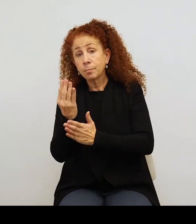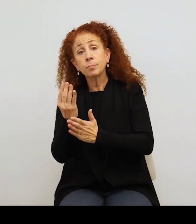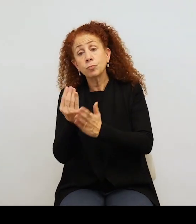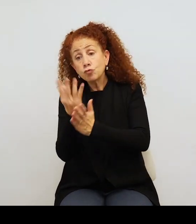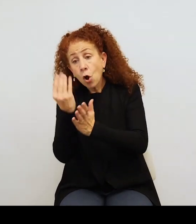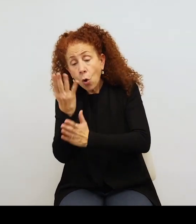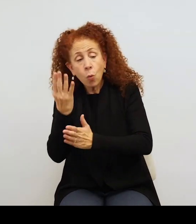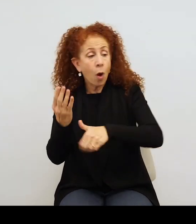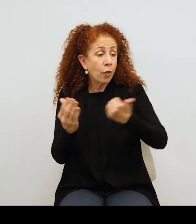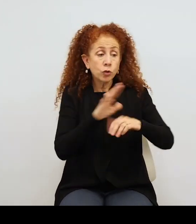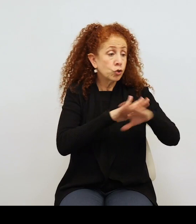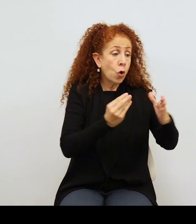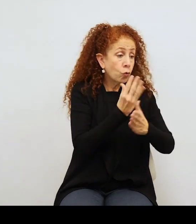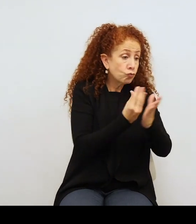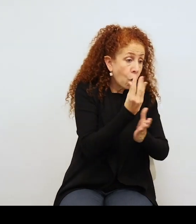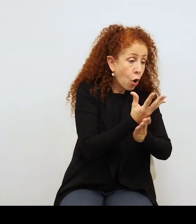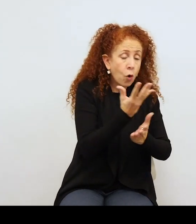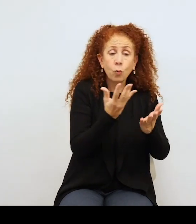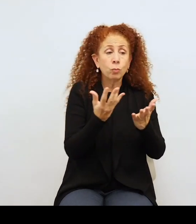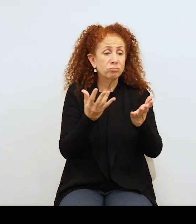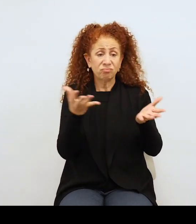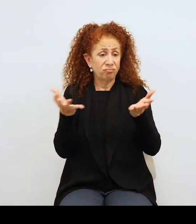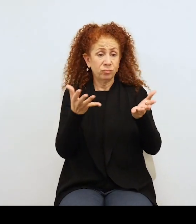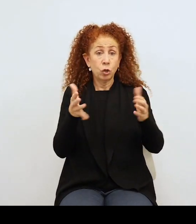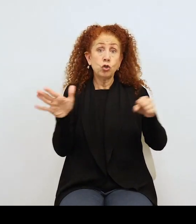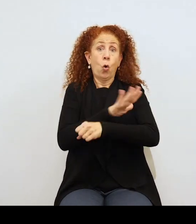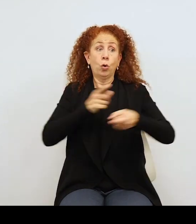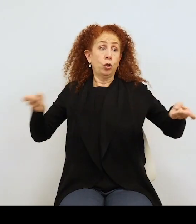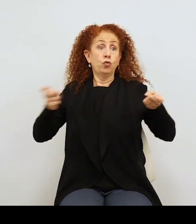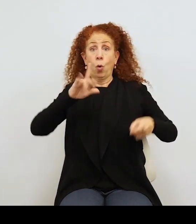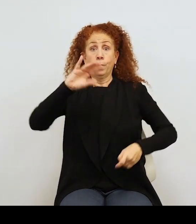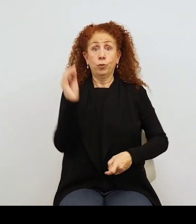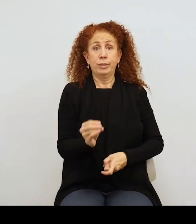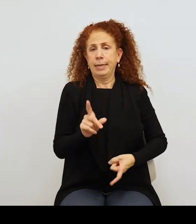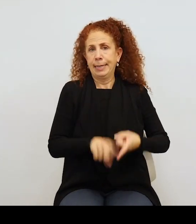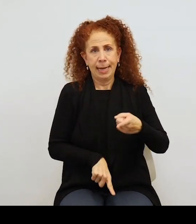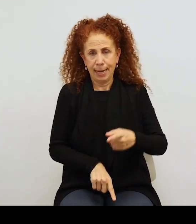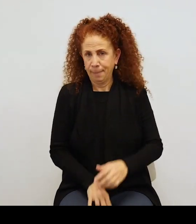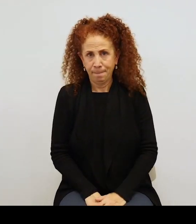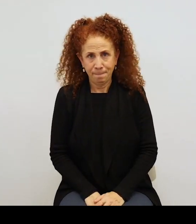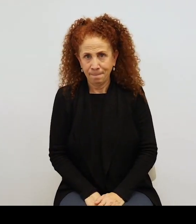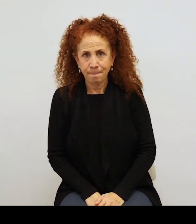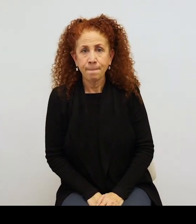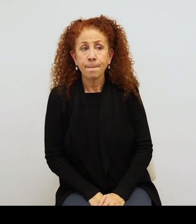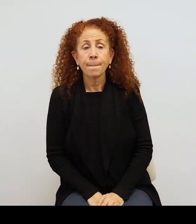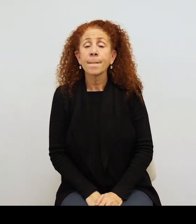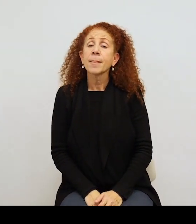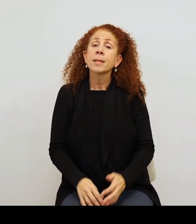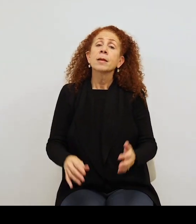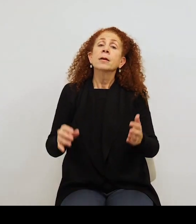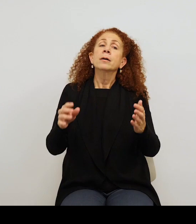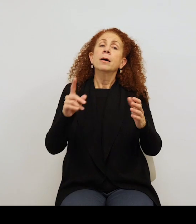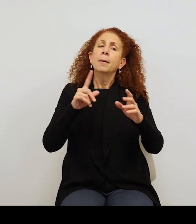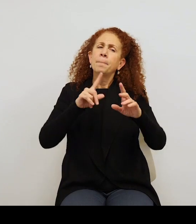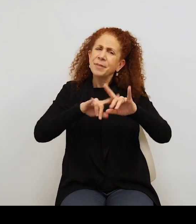So nothing is totally controlled by us, right? There might be lots of intentionality-- but the same with animals.